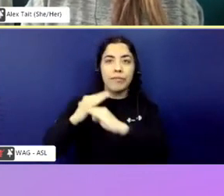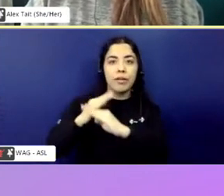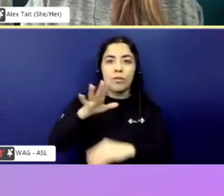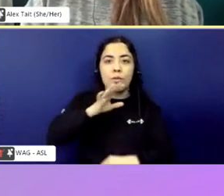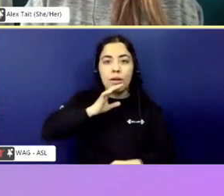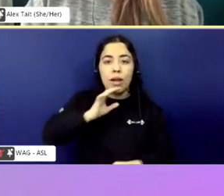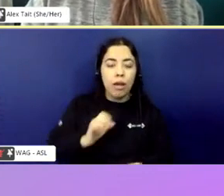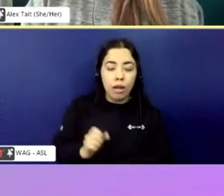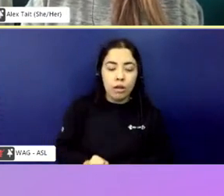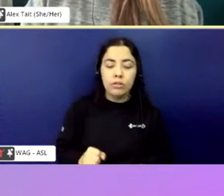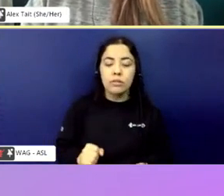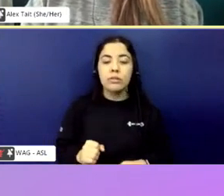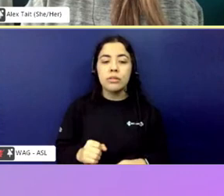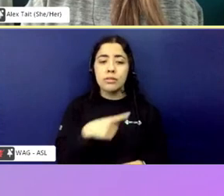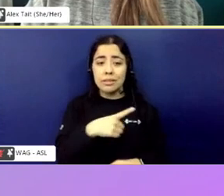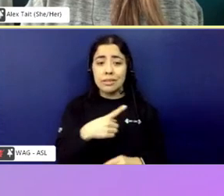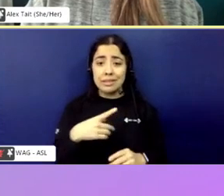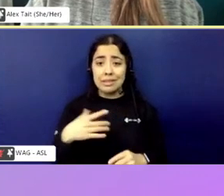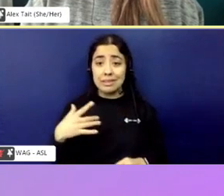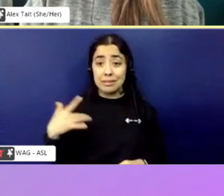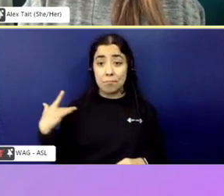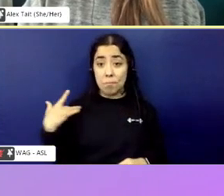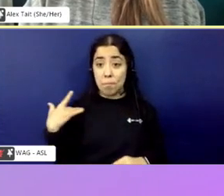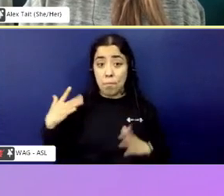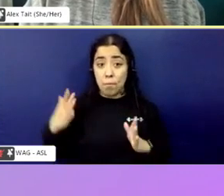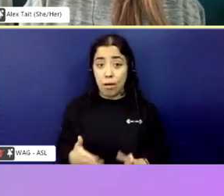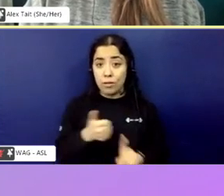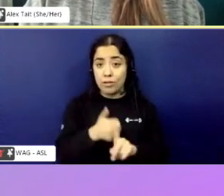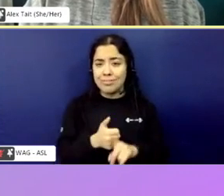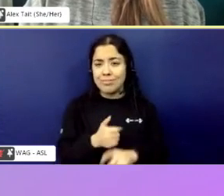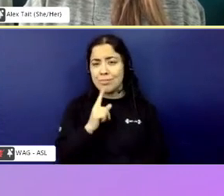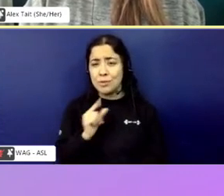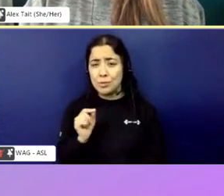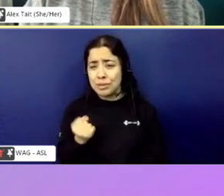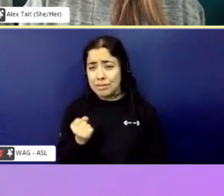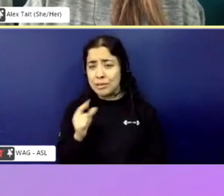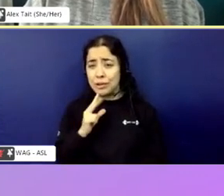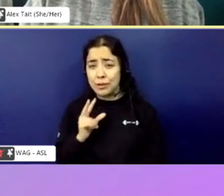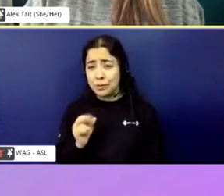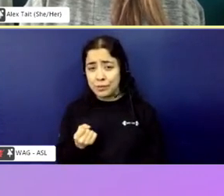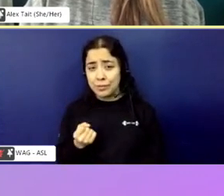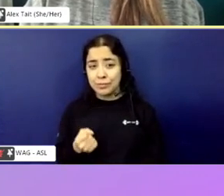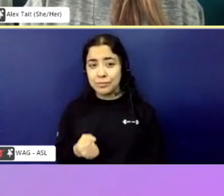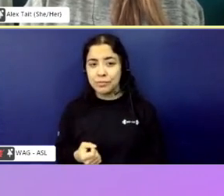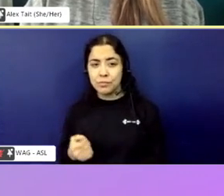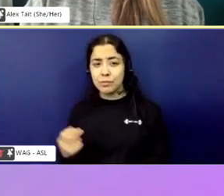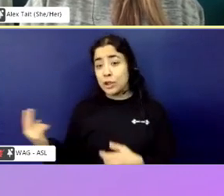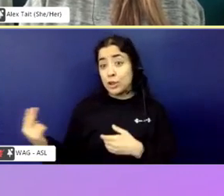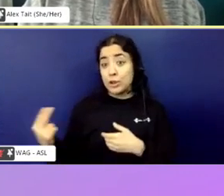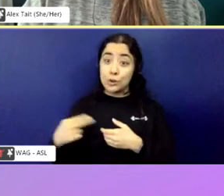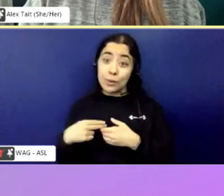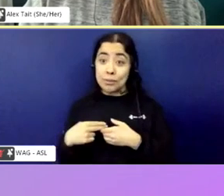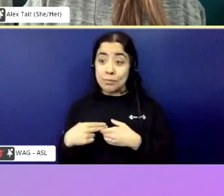image of an oil ovaloid add for an anti aging cream with a model who looks to be in or early their late 20s 30s